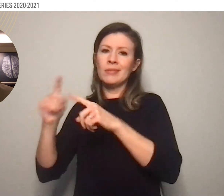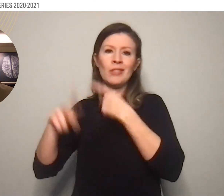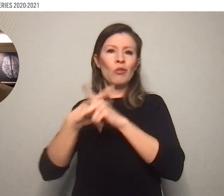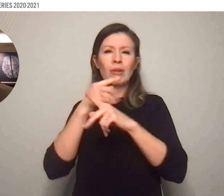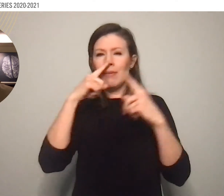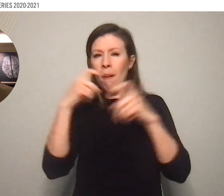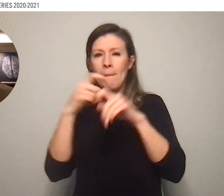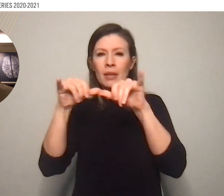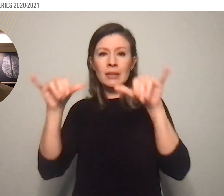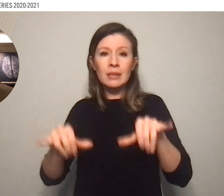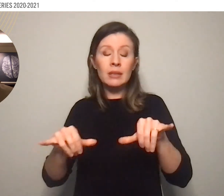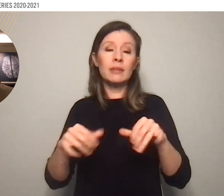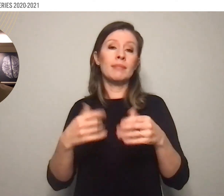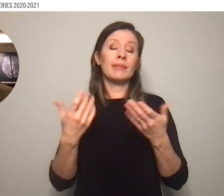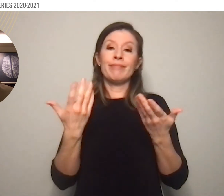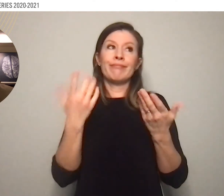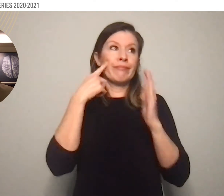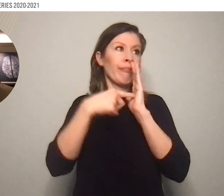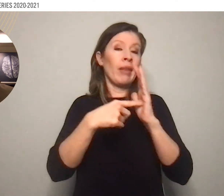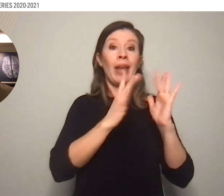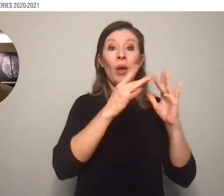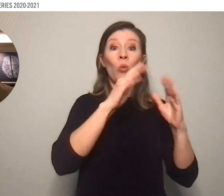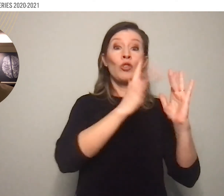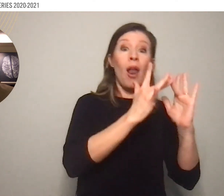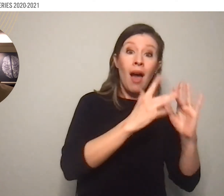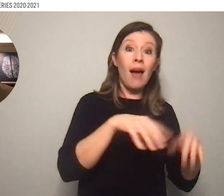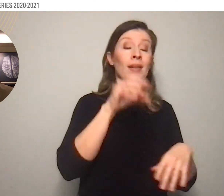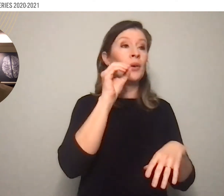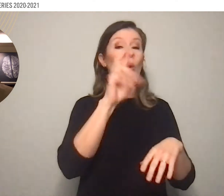all forms of complex systems from networks and internet, to interactions on